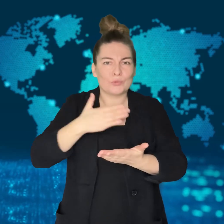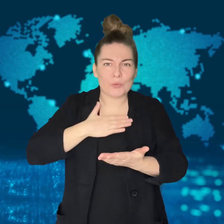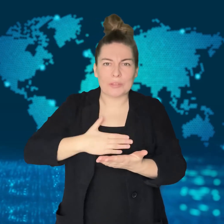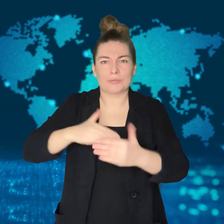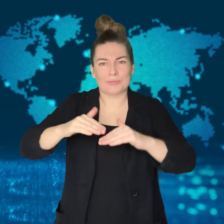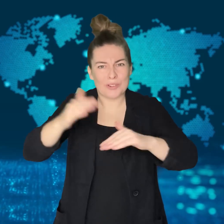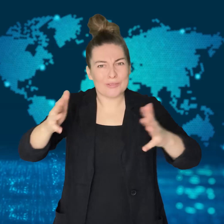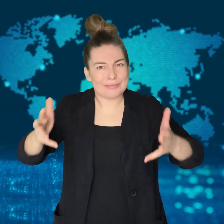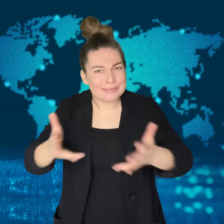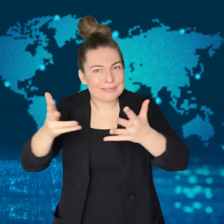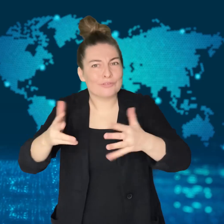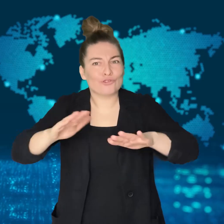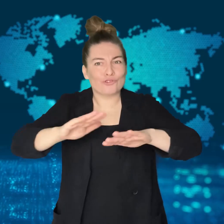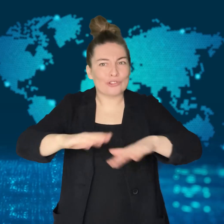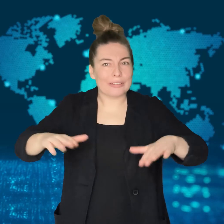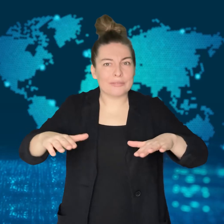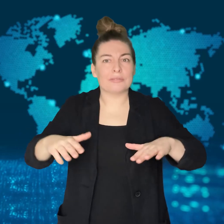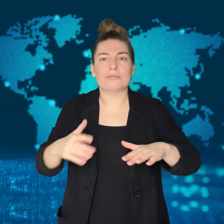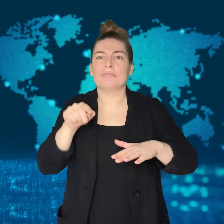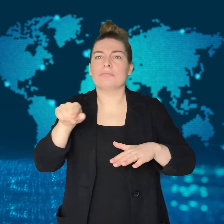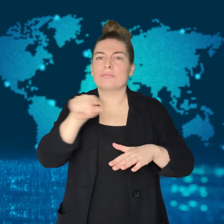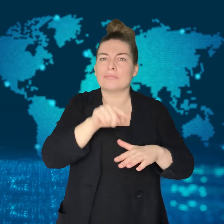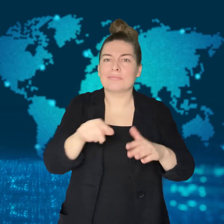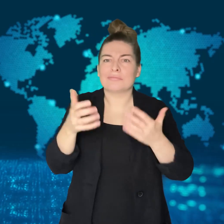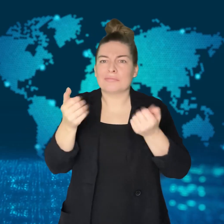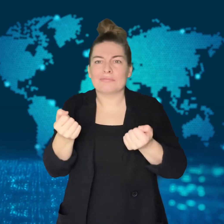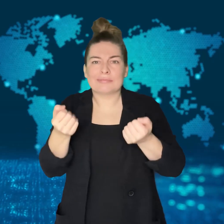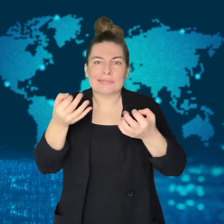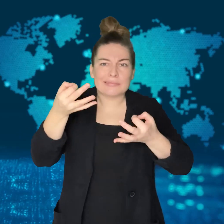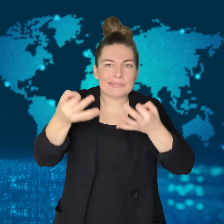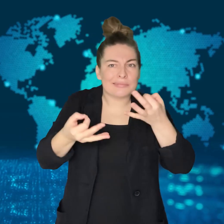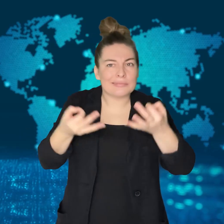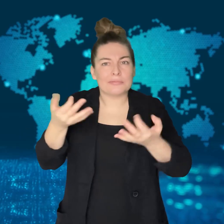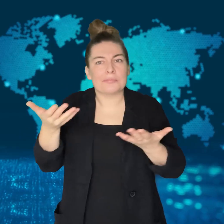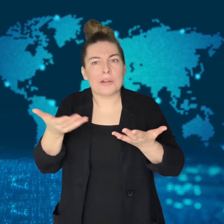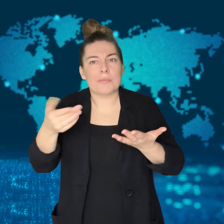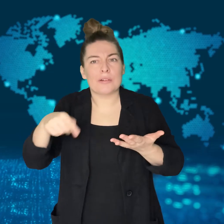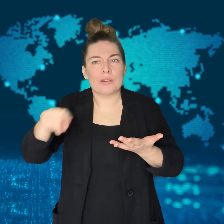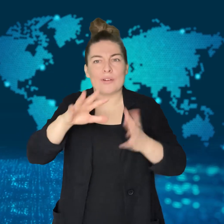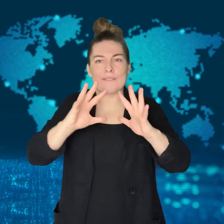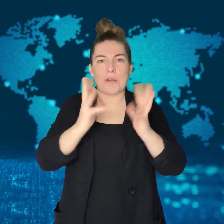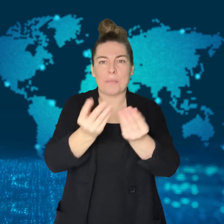One of those states is considering providing